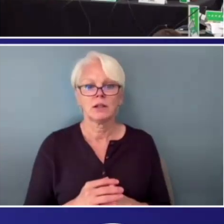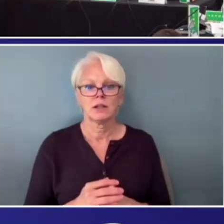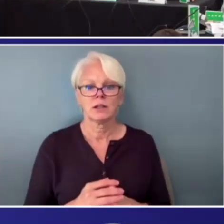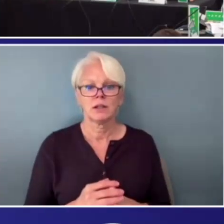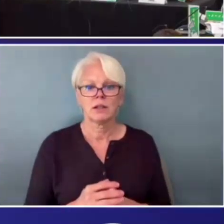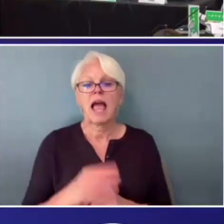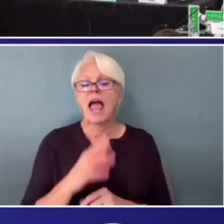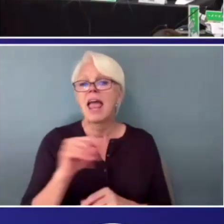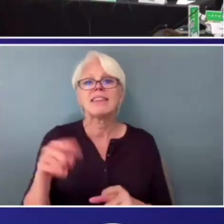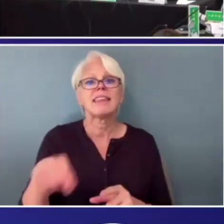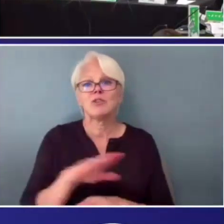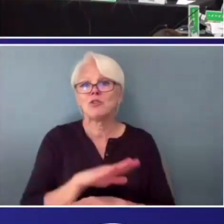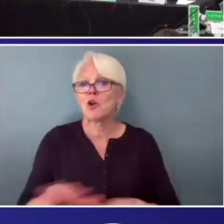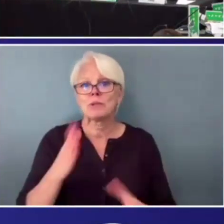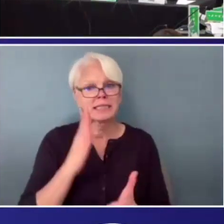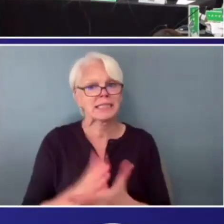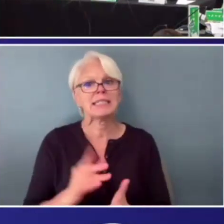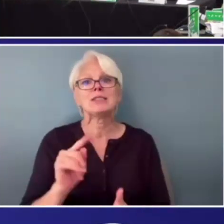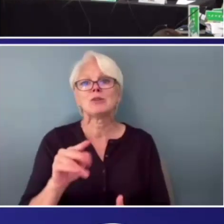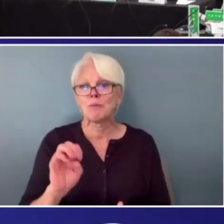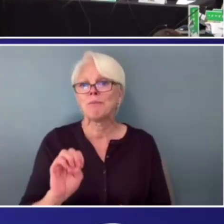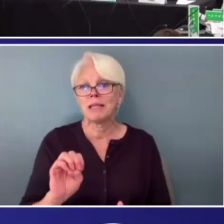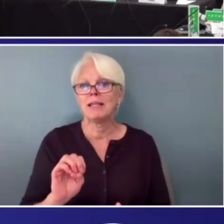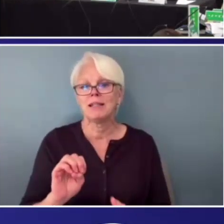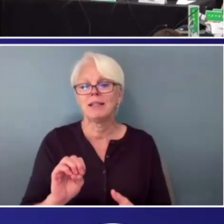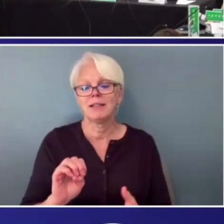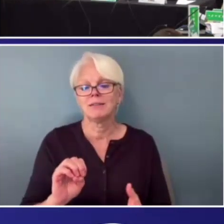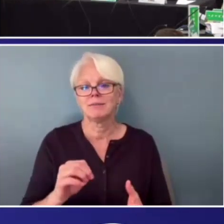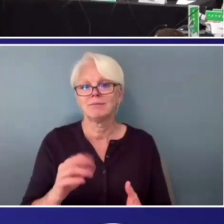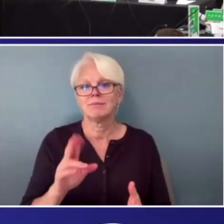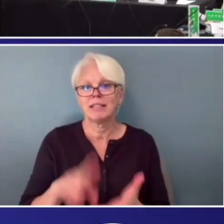Okay. Thank you. We could go to Deborah.